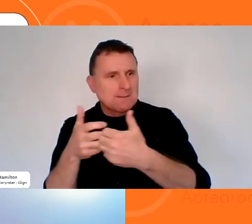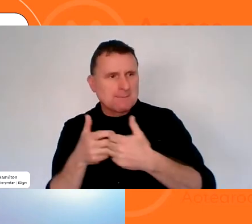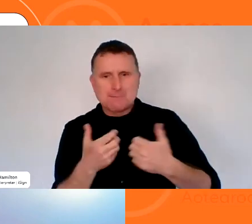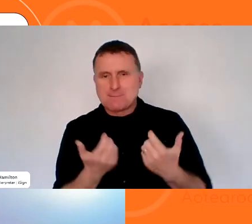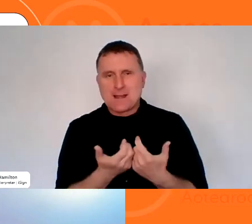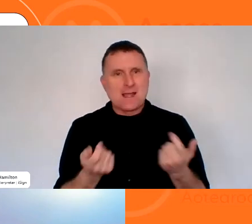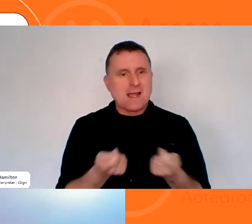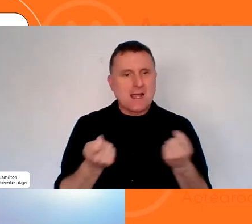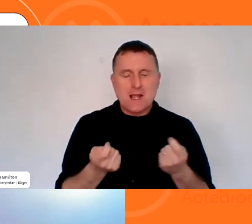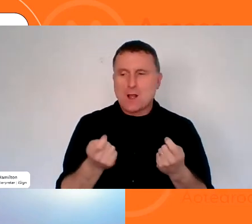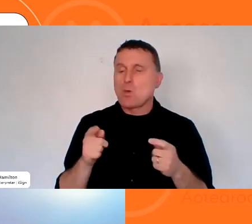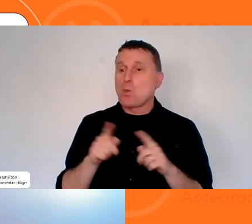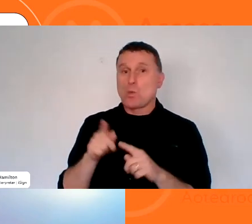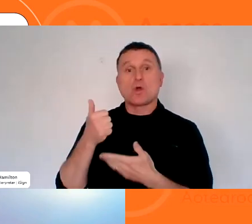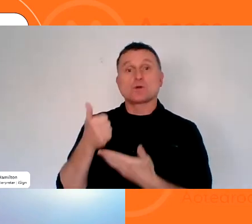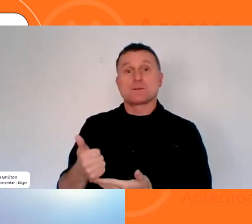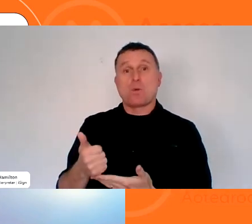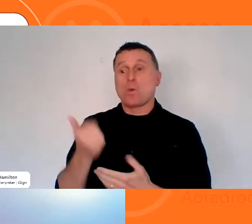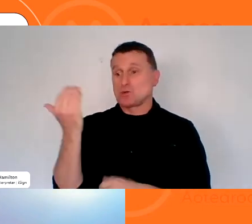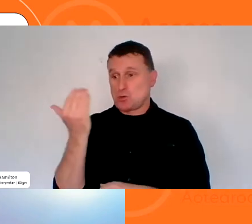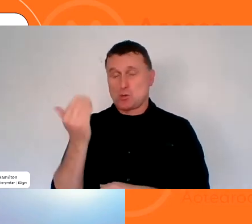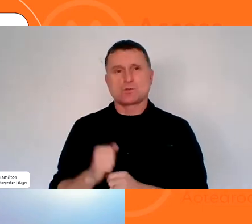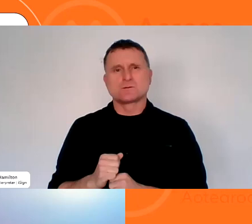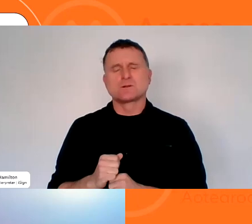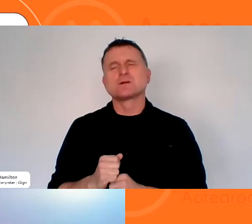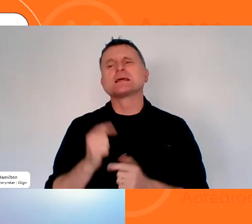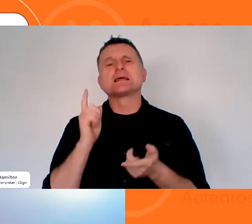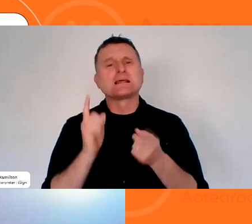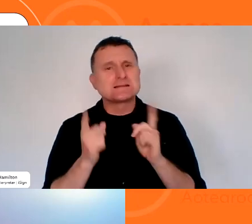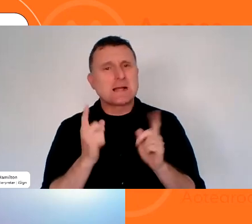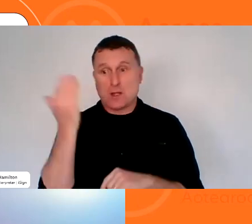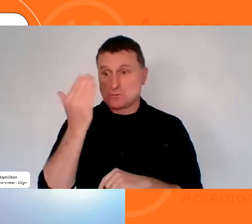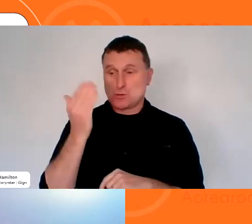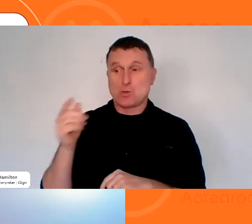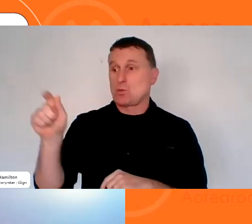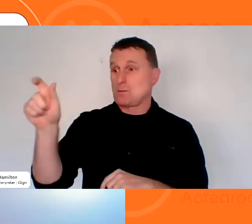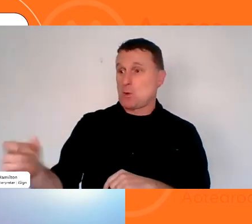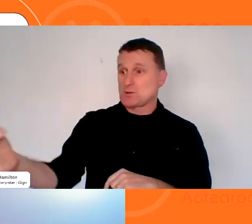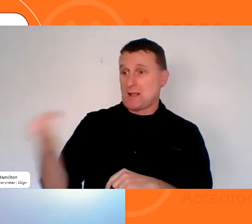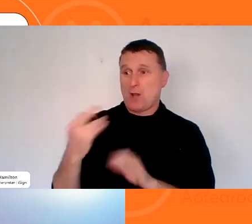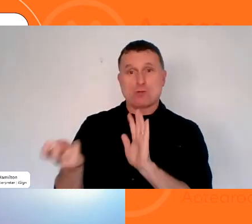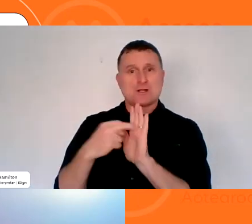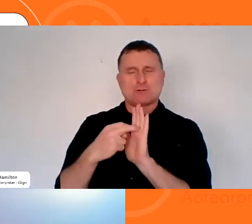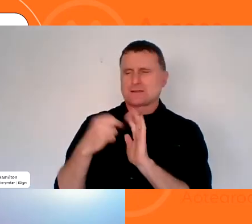part of that reason that they do reject is because there aren't the right supports that are there. So we need to look at that, but